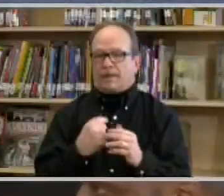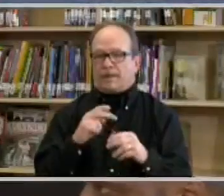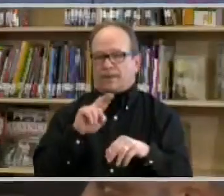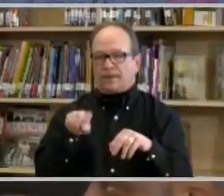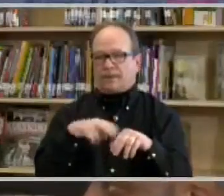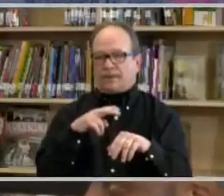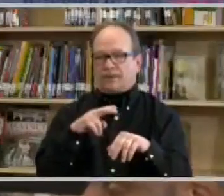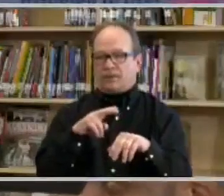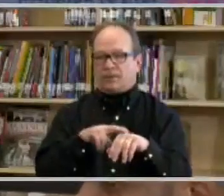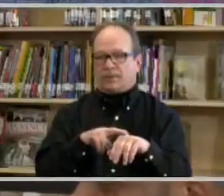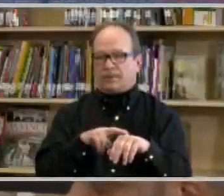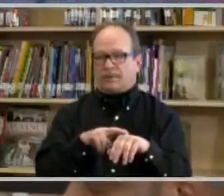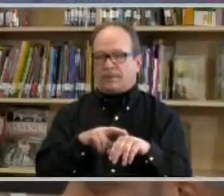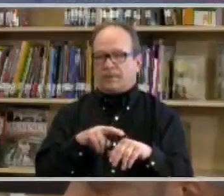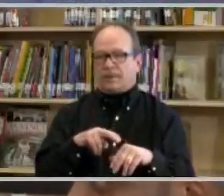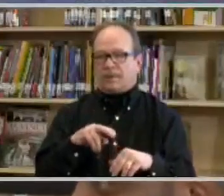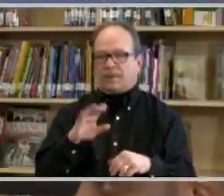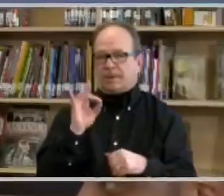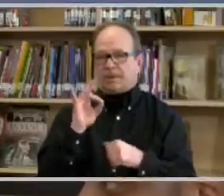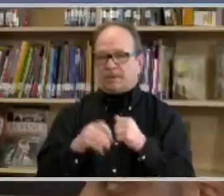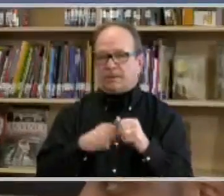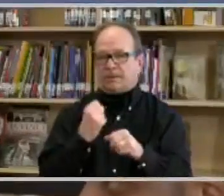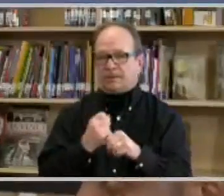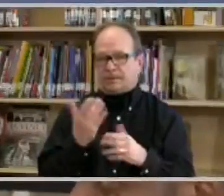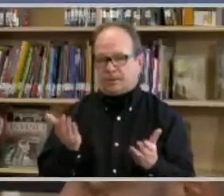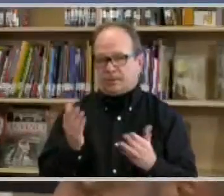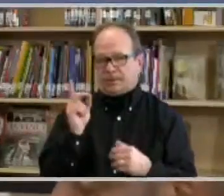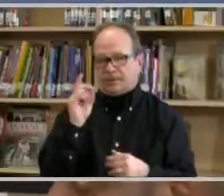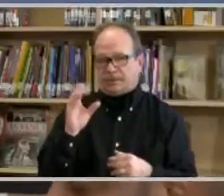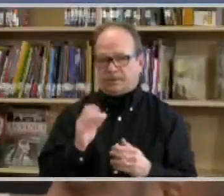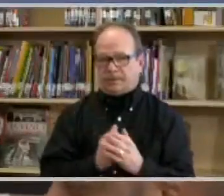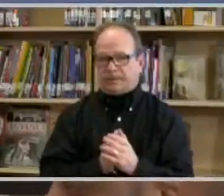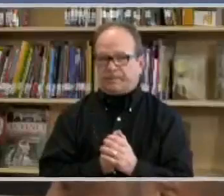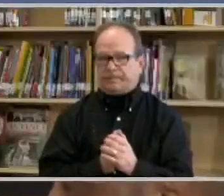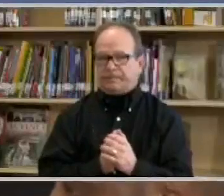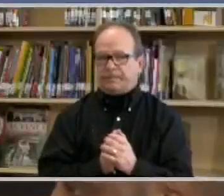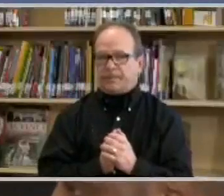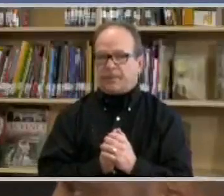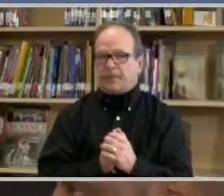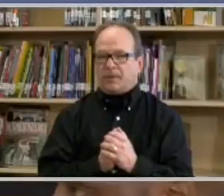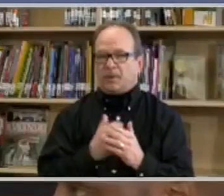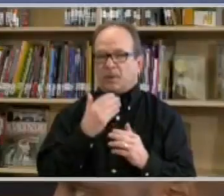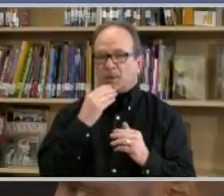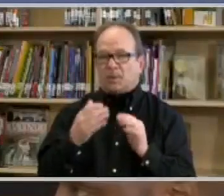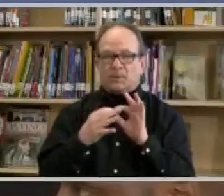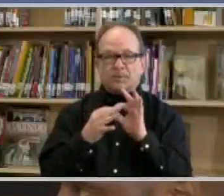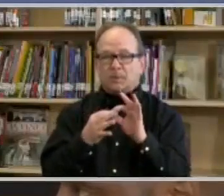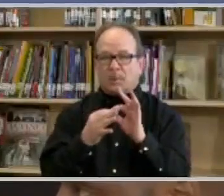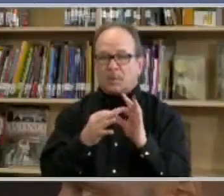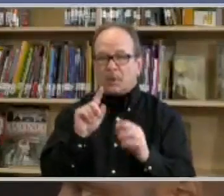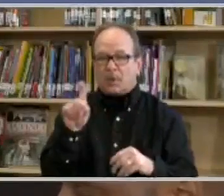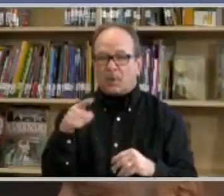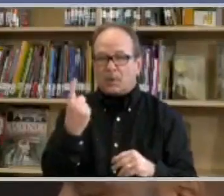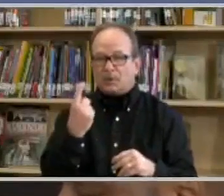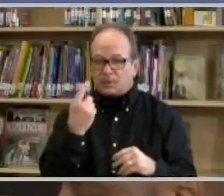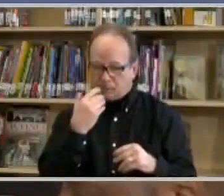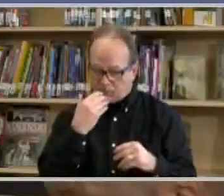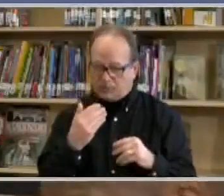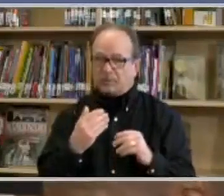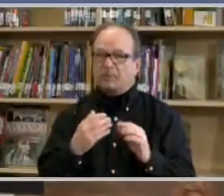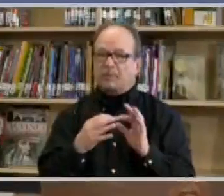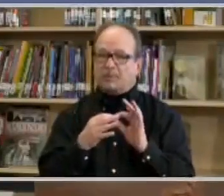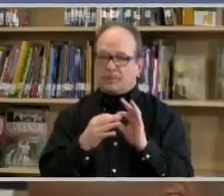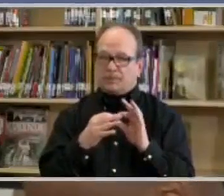WE ALSO REPRESENT THE NATION'S